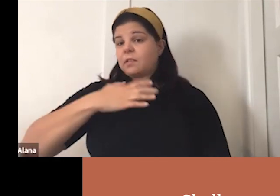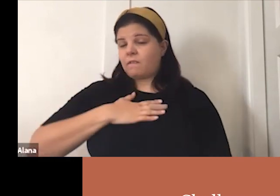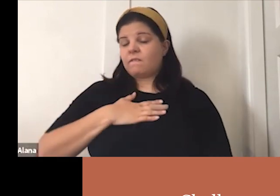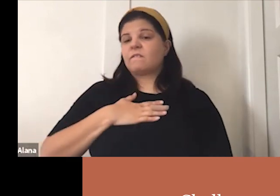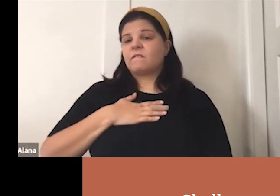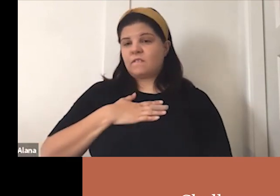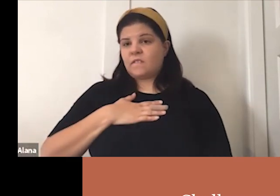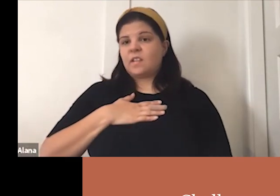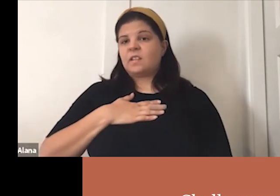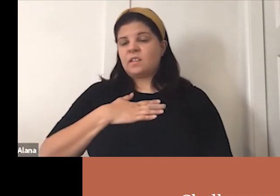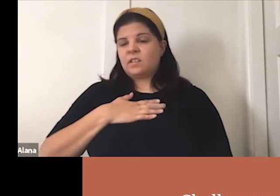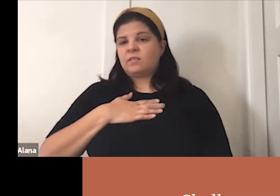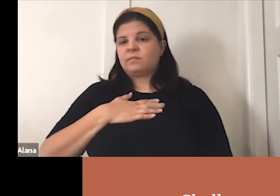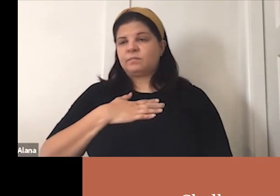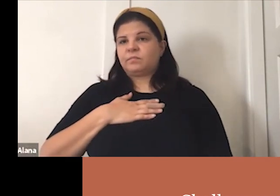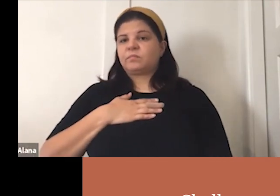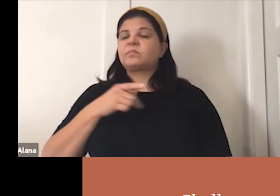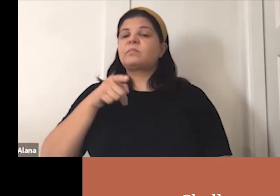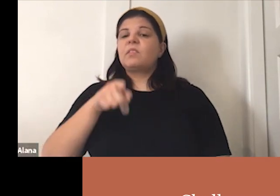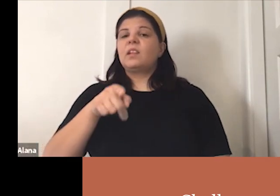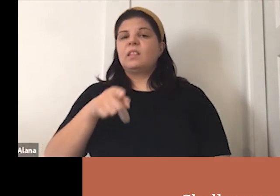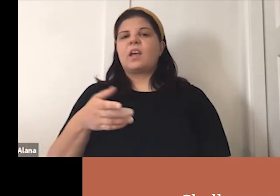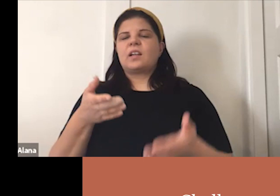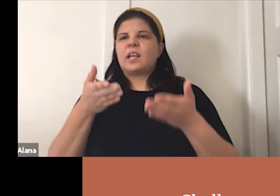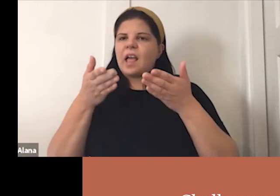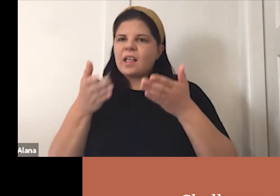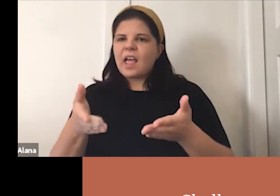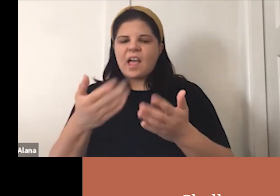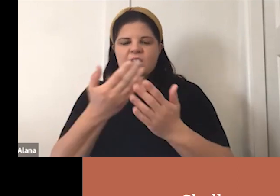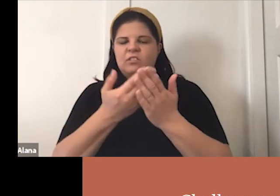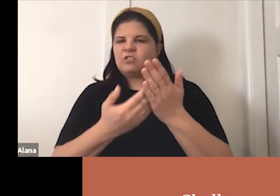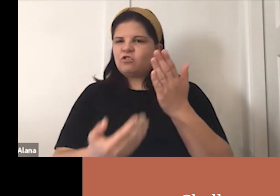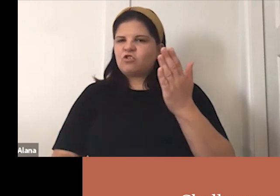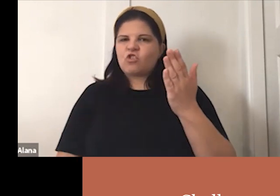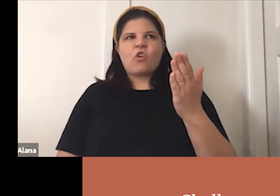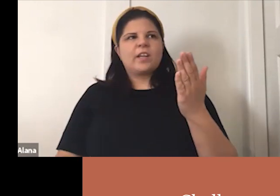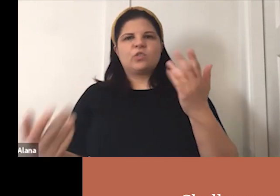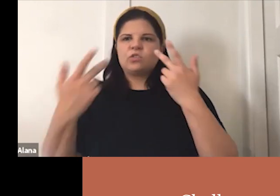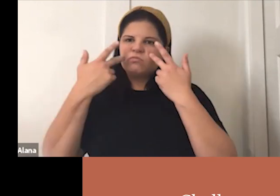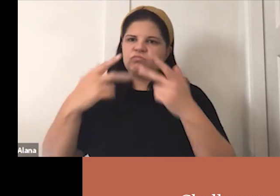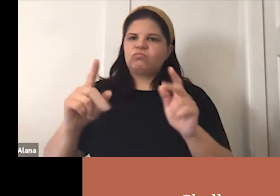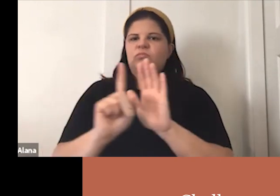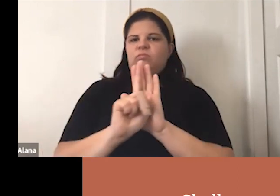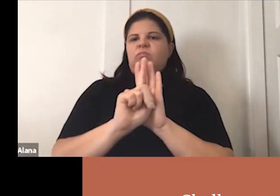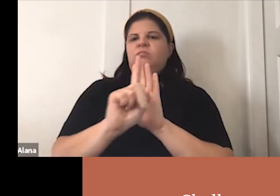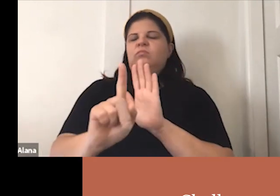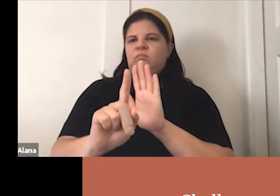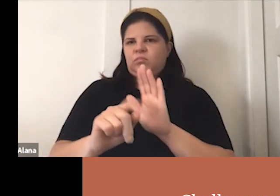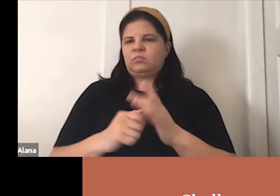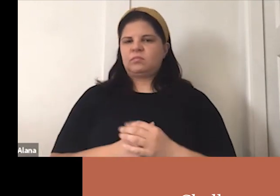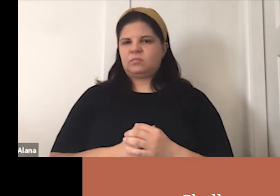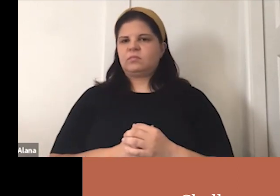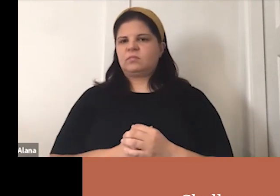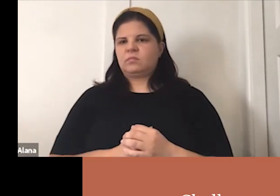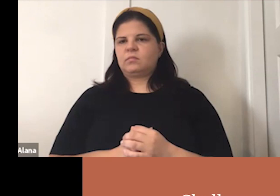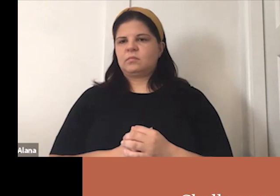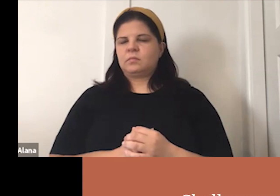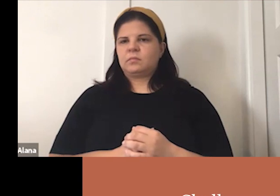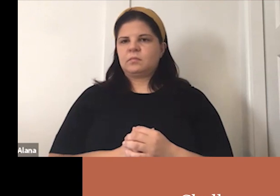And so that is allowing these stories to be represented in the way that artists with disability